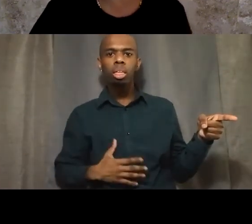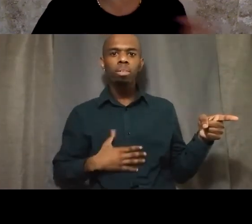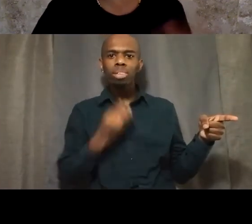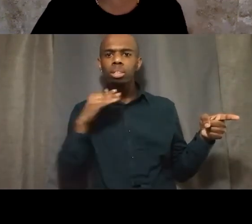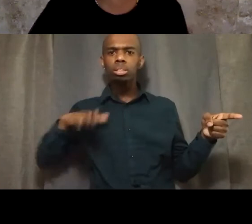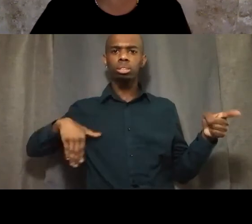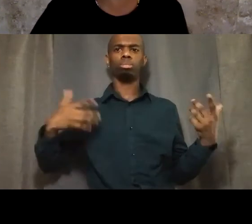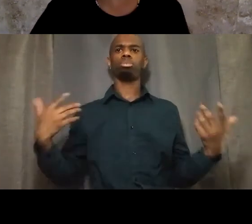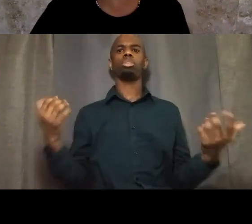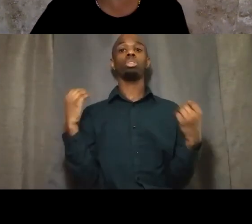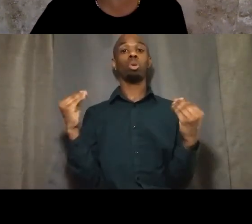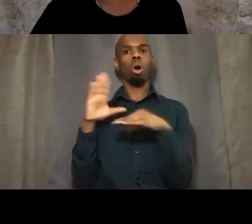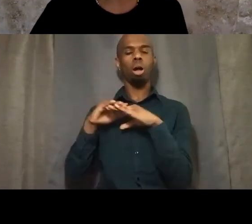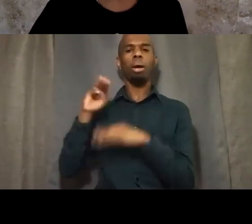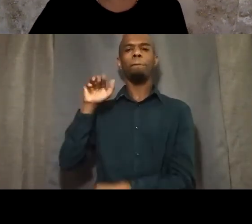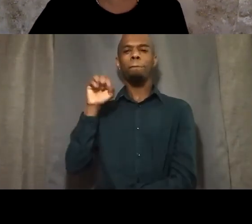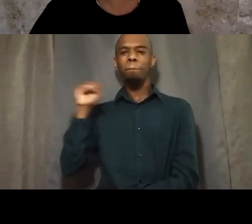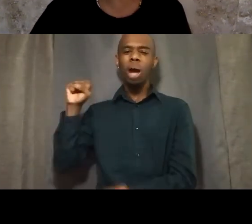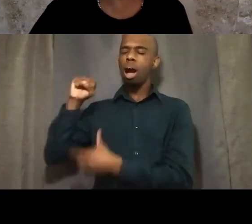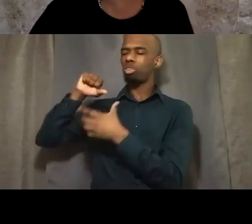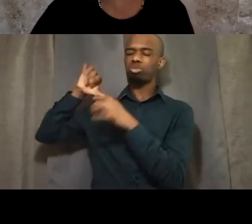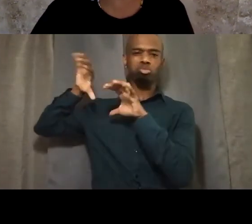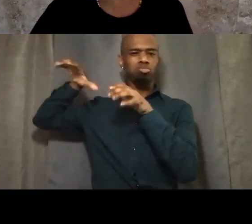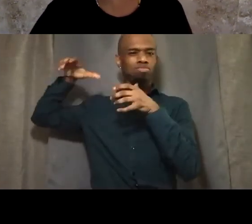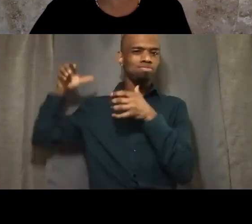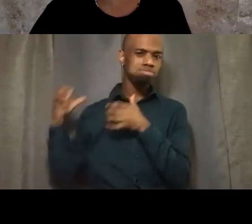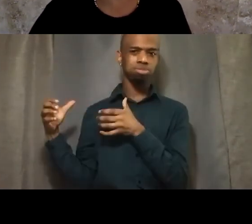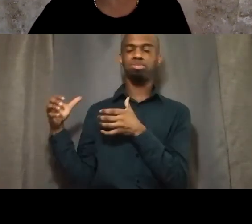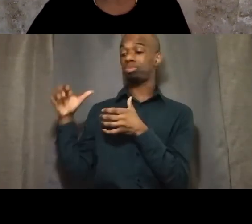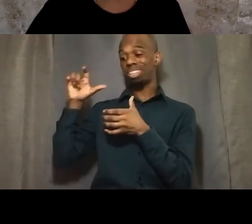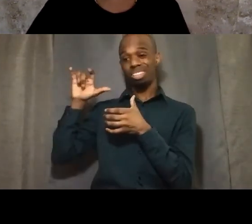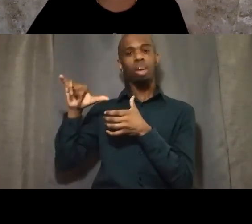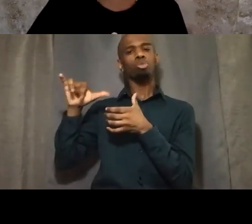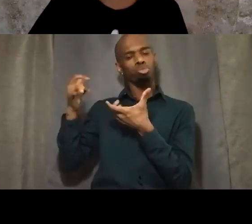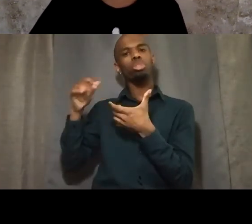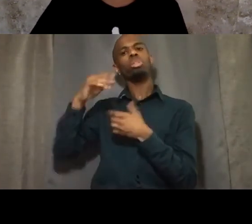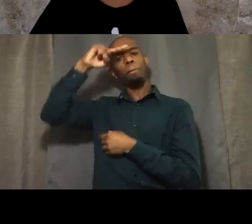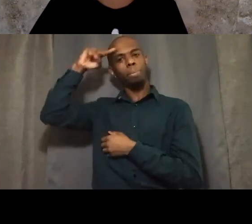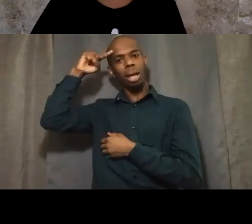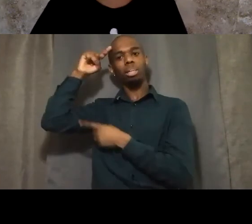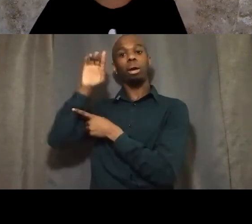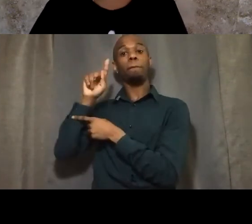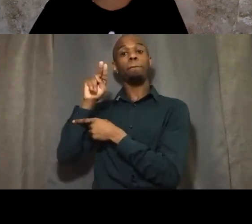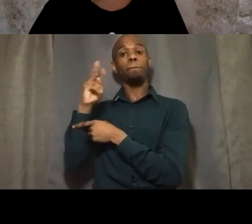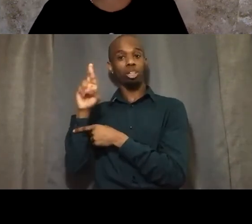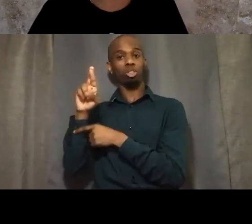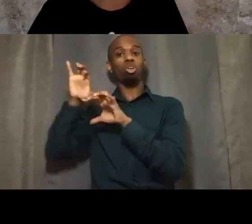they were called the survival programs. And it was the women of the Panthers really, who were leading, envisioning these programs.